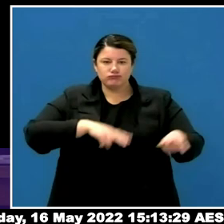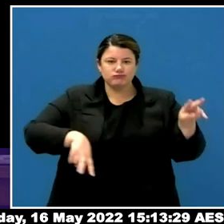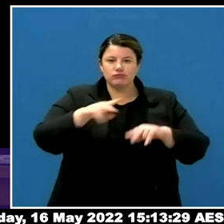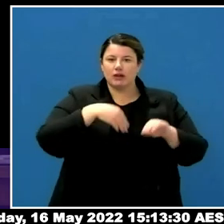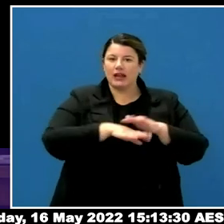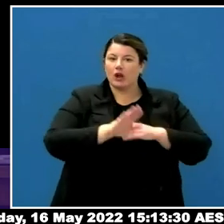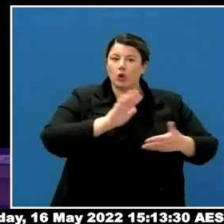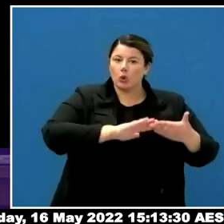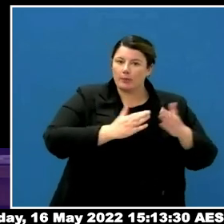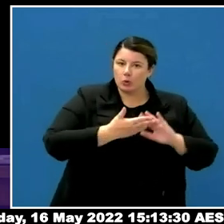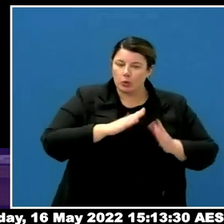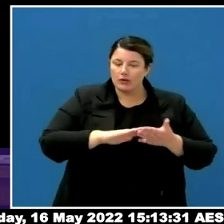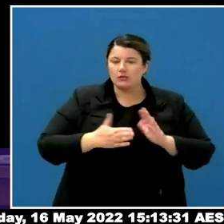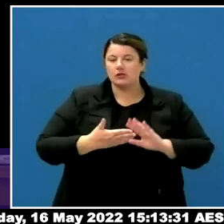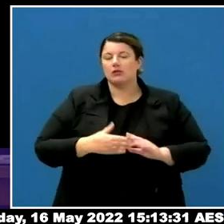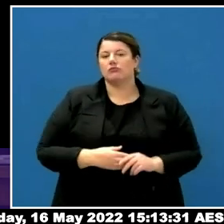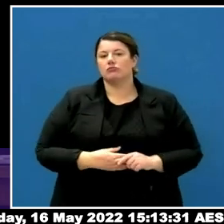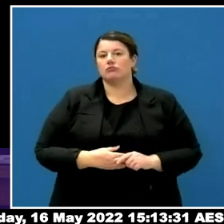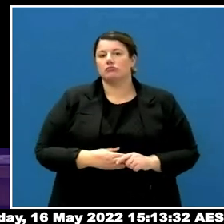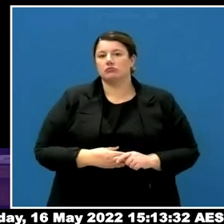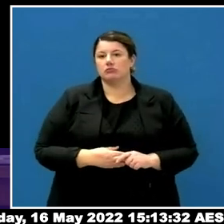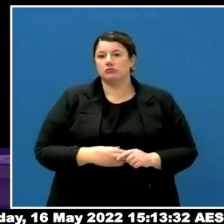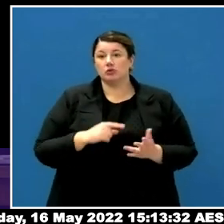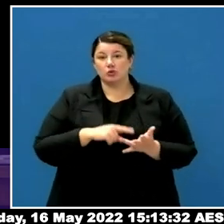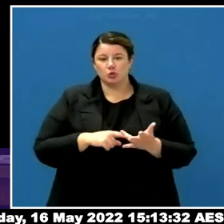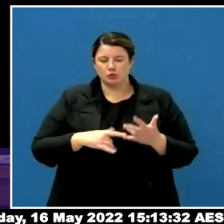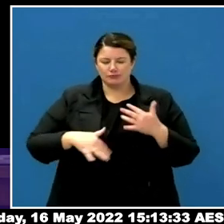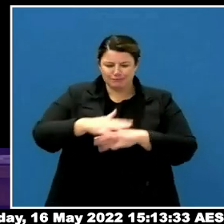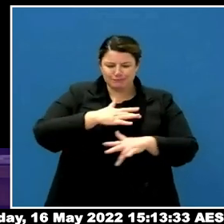with peers his own age rather than just spending all day at home with Mum and Dad.